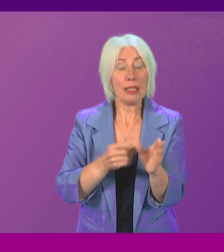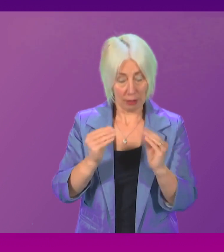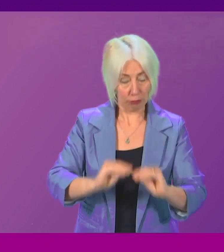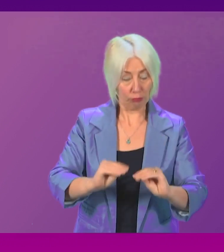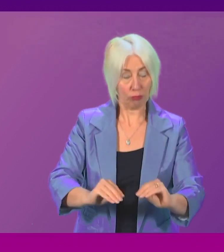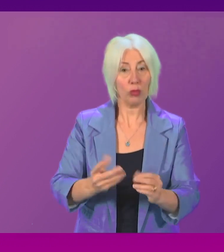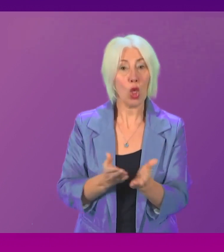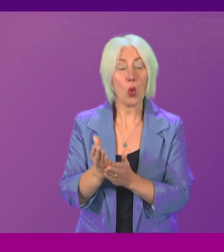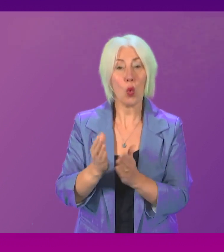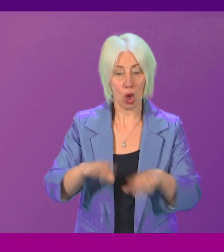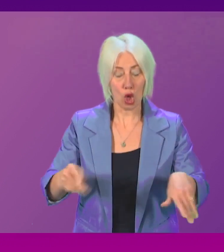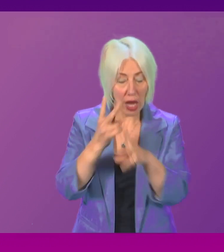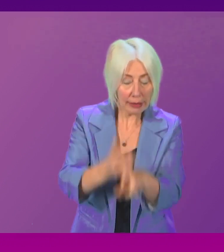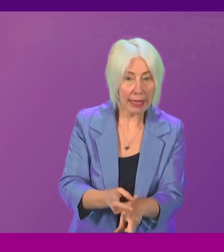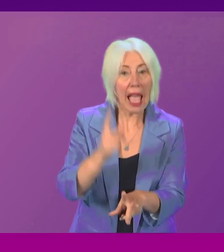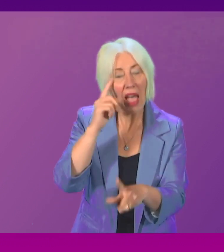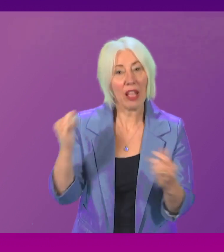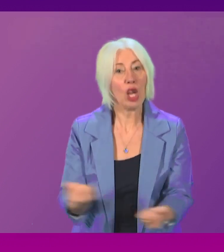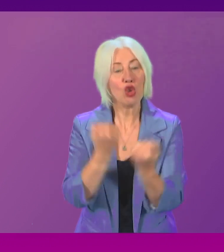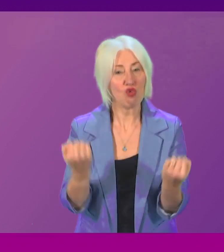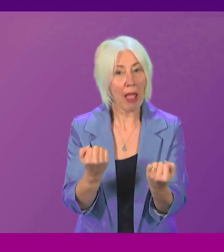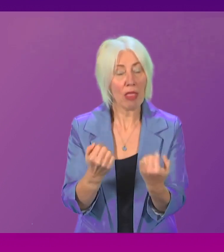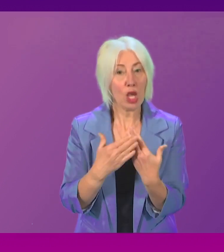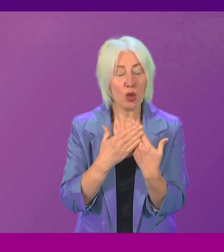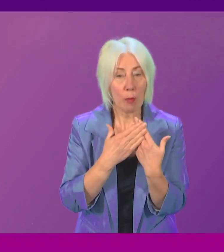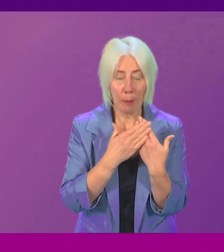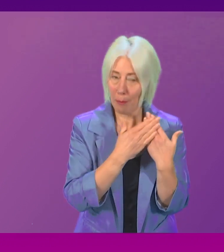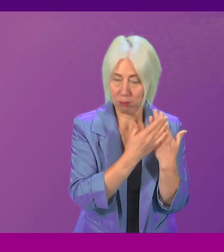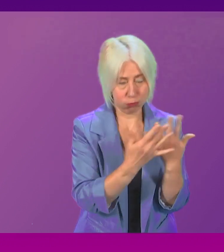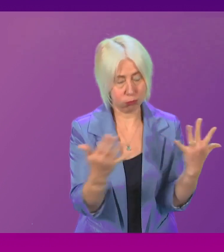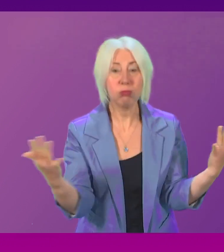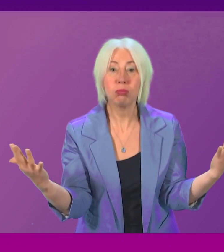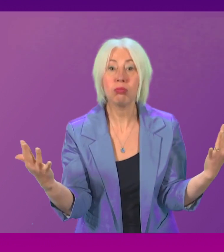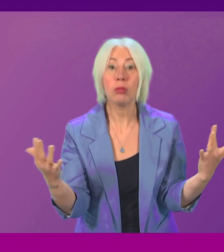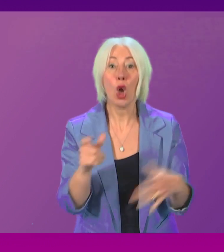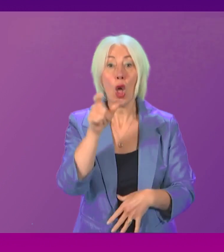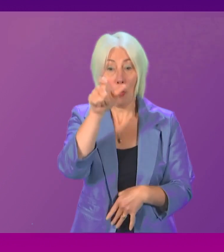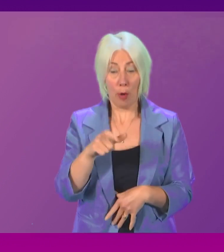I think that that represents a strengthening of many, many institutions. Does my successor have a tough job?